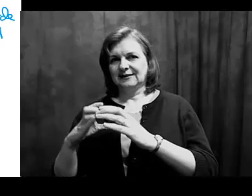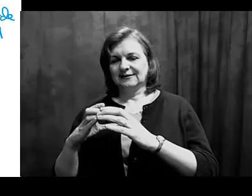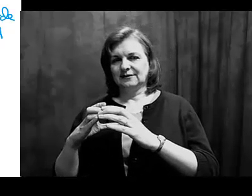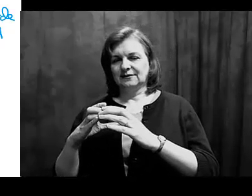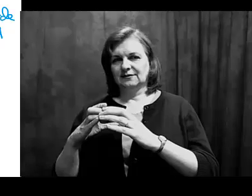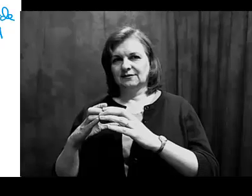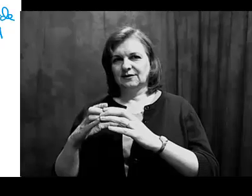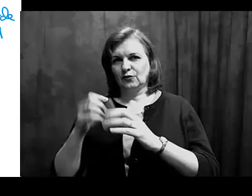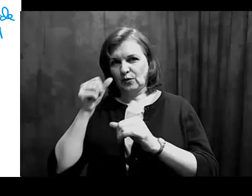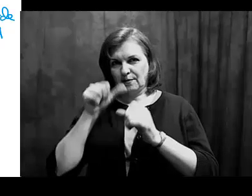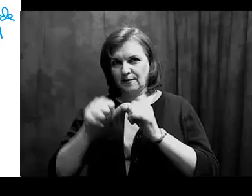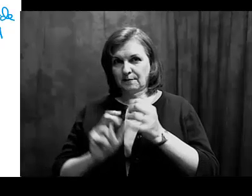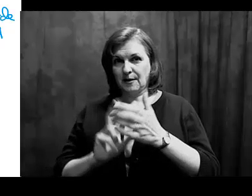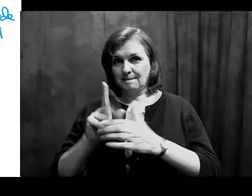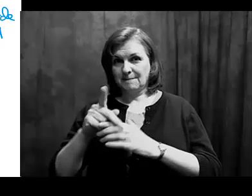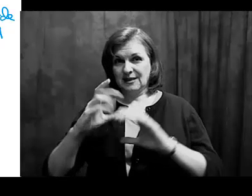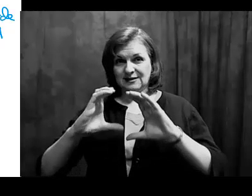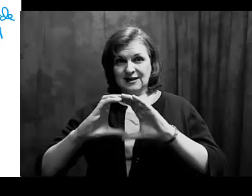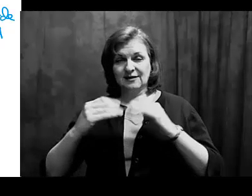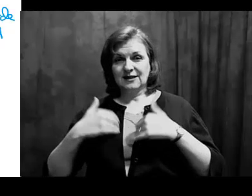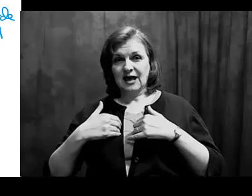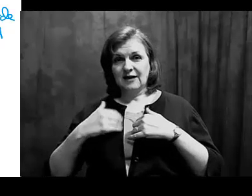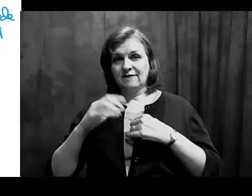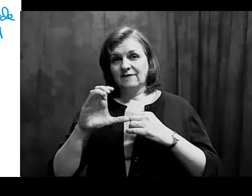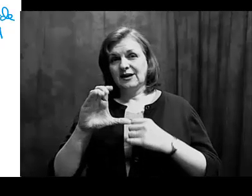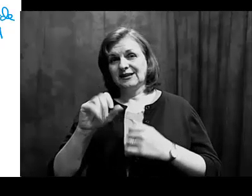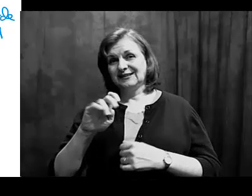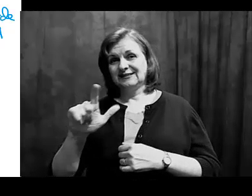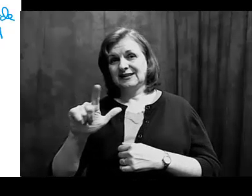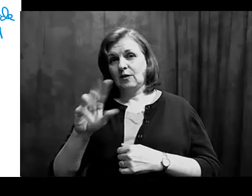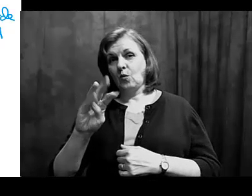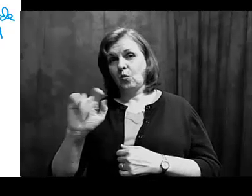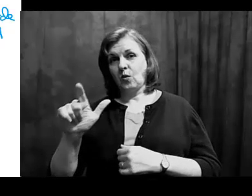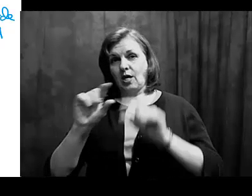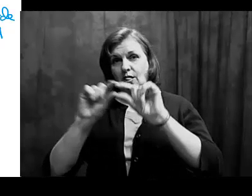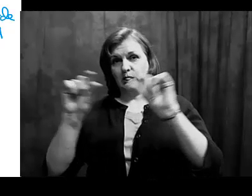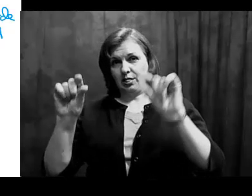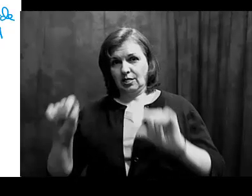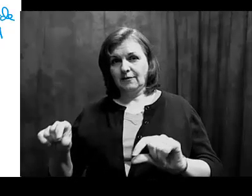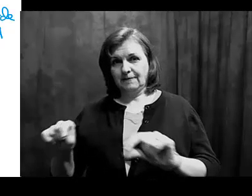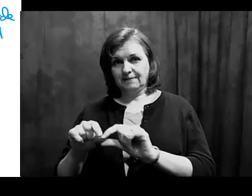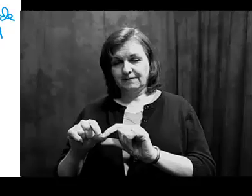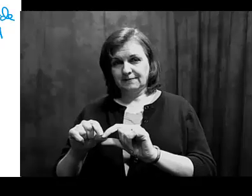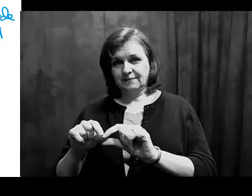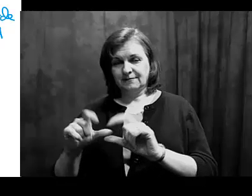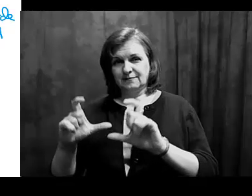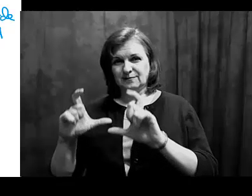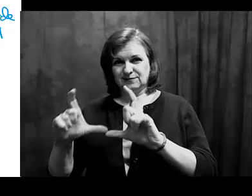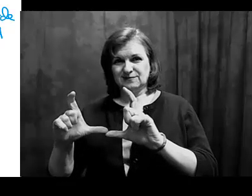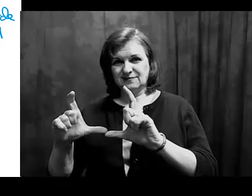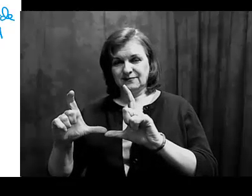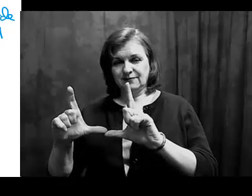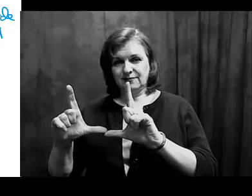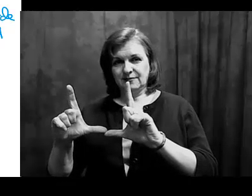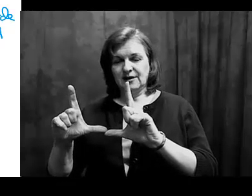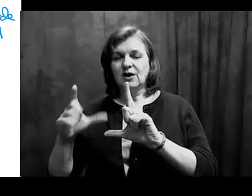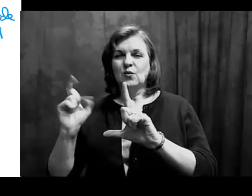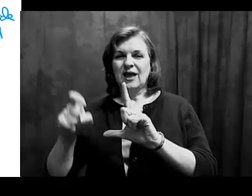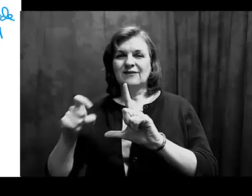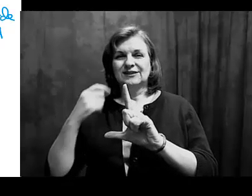water moves which way?? water moves out so what happens to my cell?